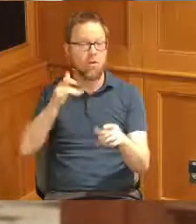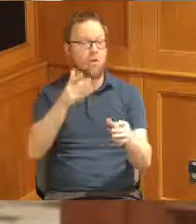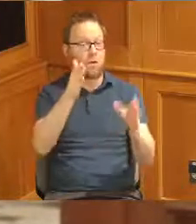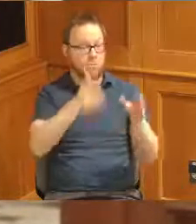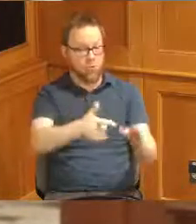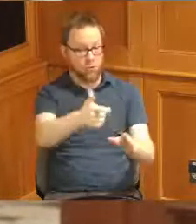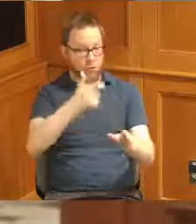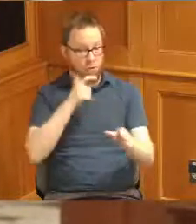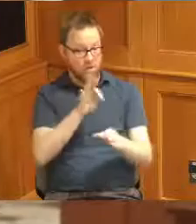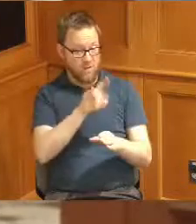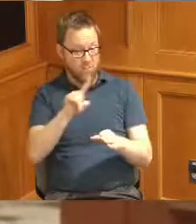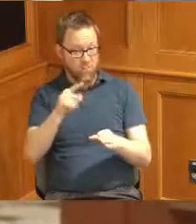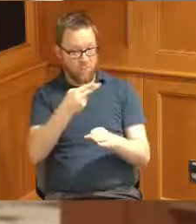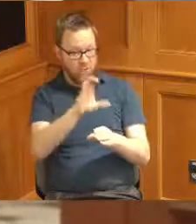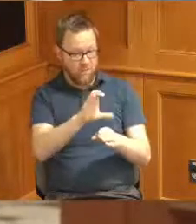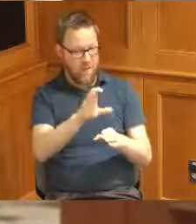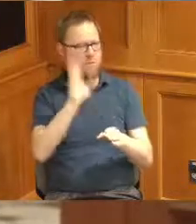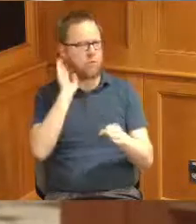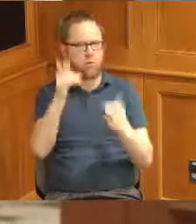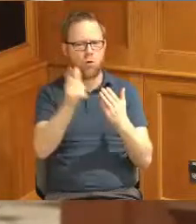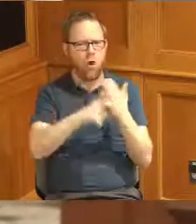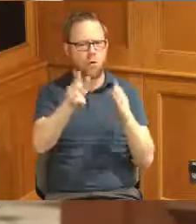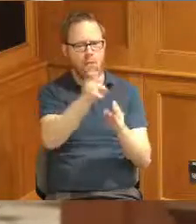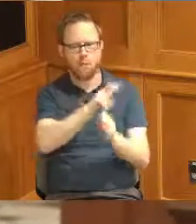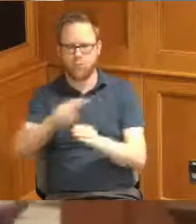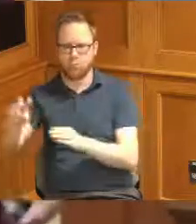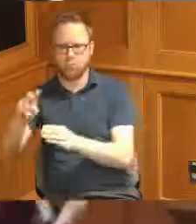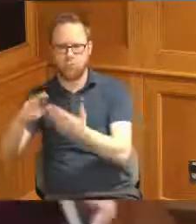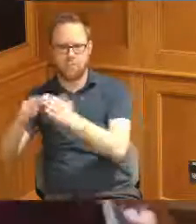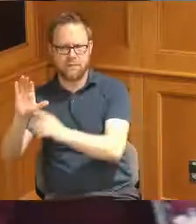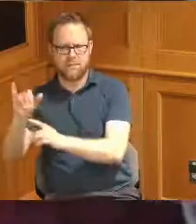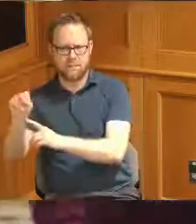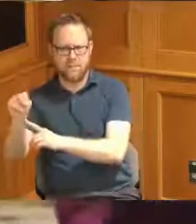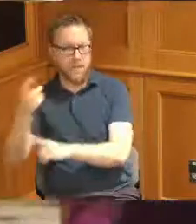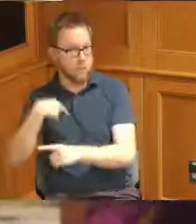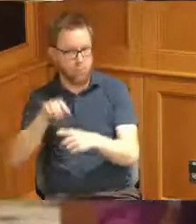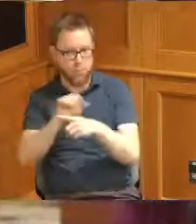outages and other maintenance windows that we do we regularly practice and we exercise these